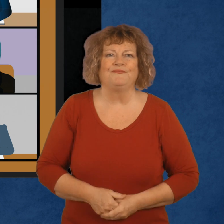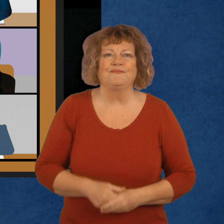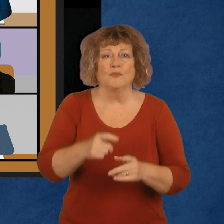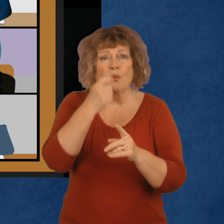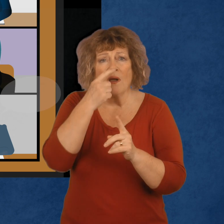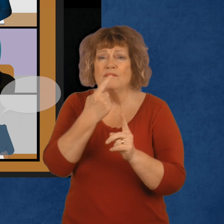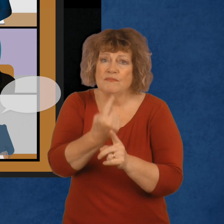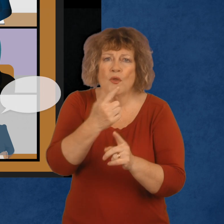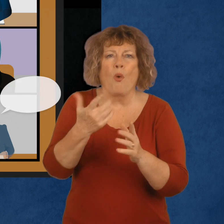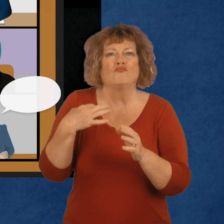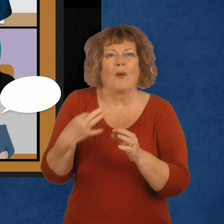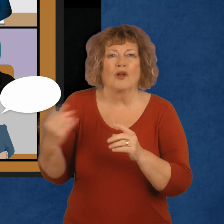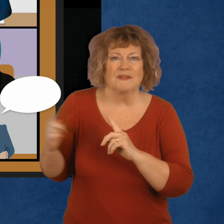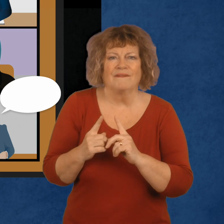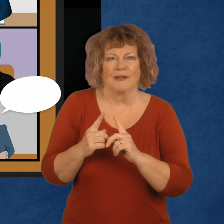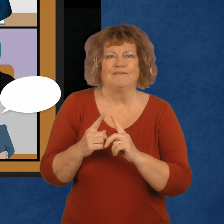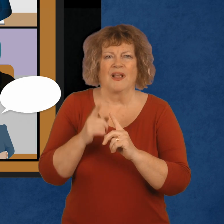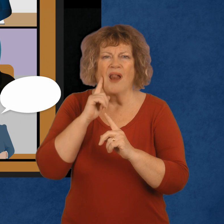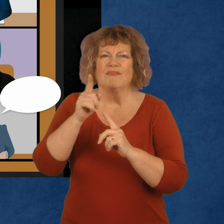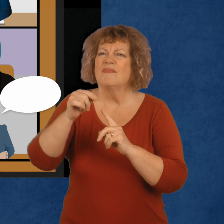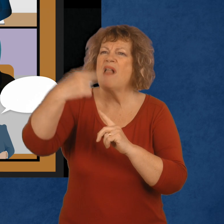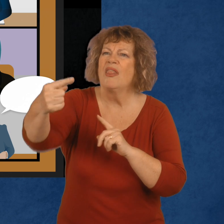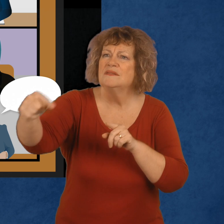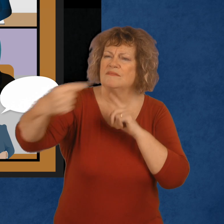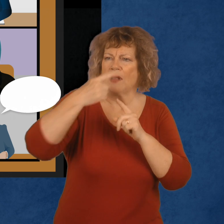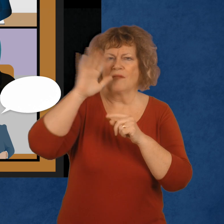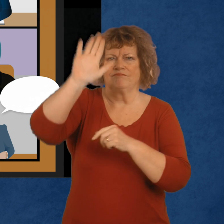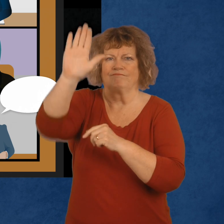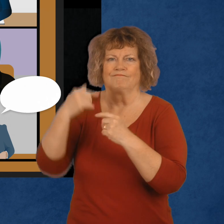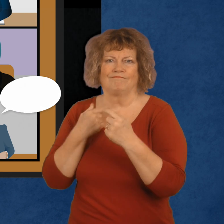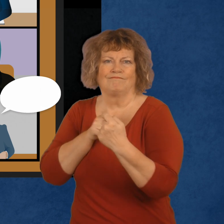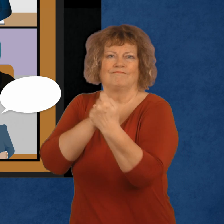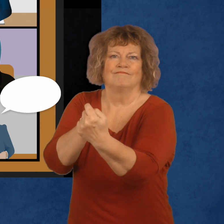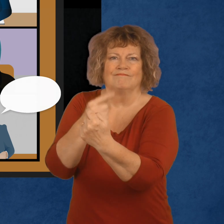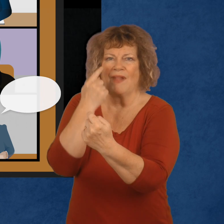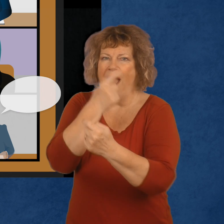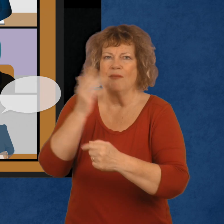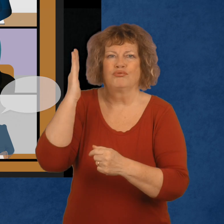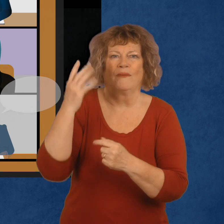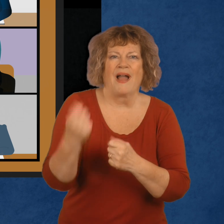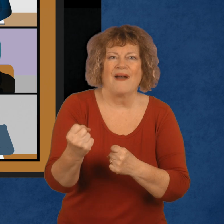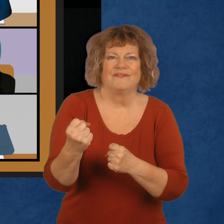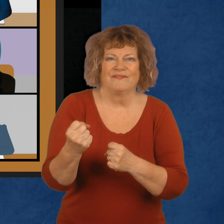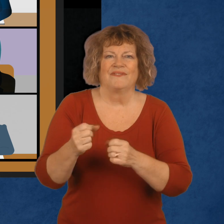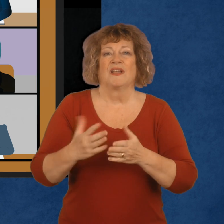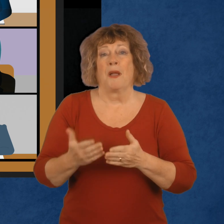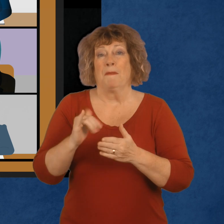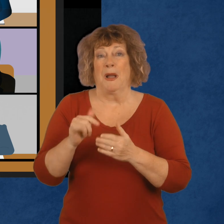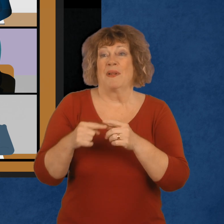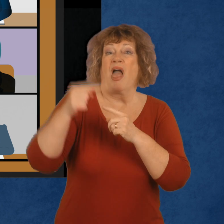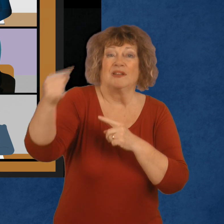put by the other side, the other side will also challenge your evidence. This is normal, but it's good to be prepared.